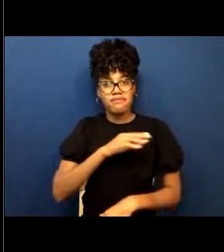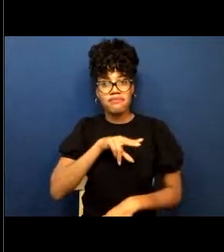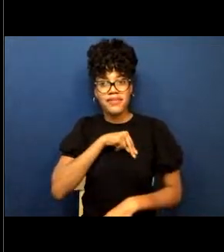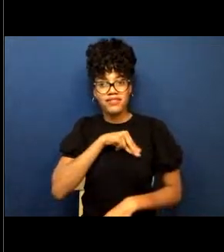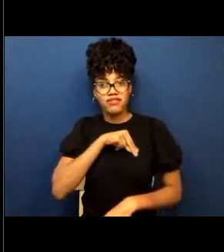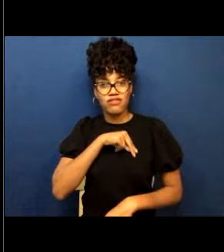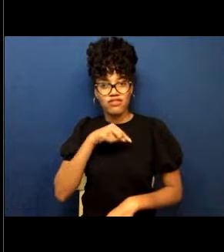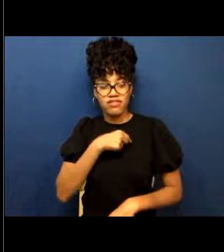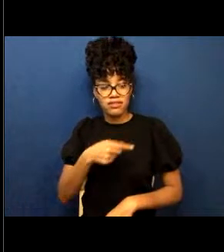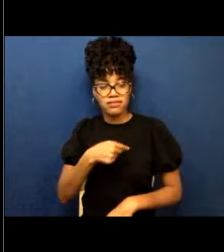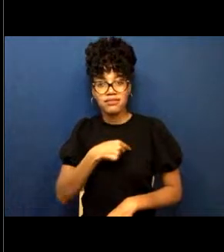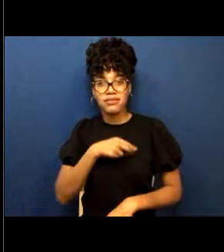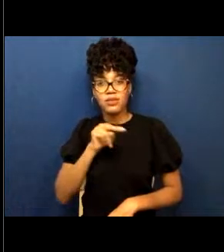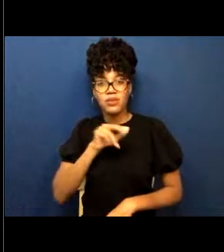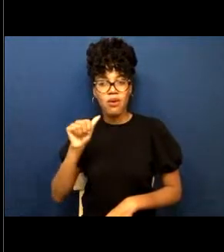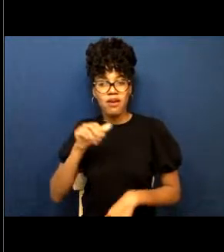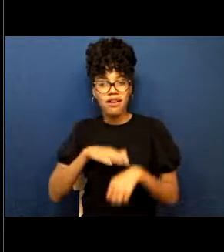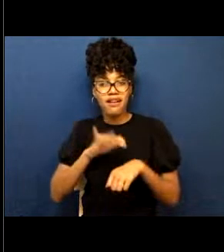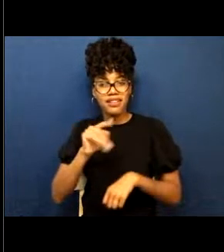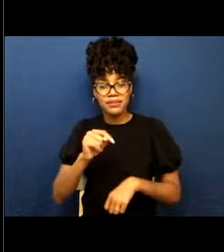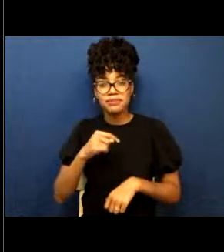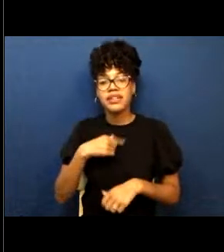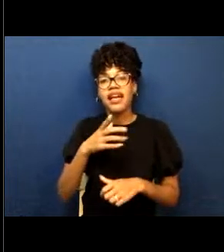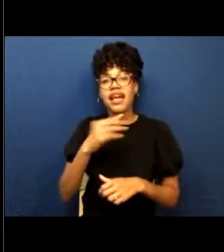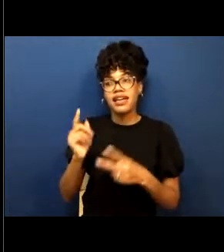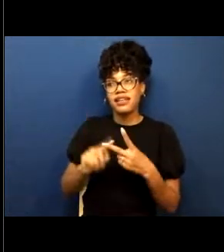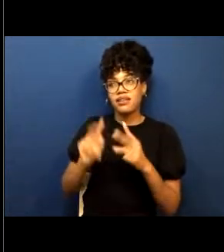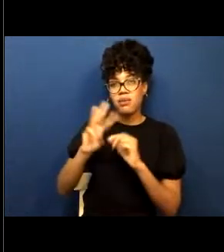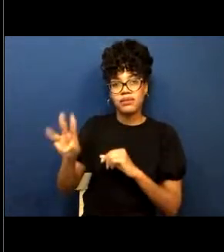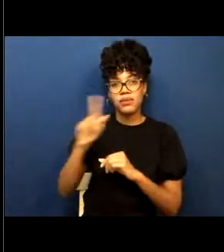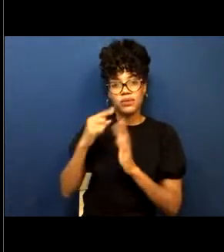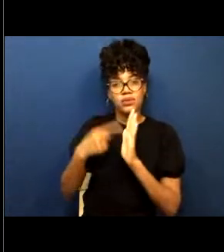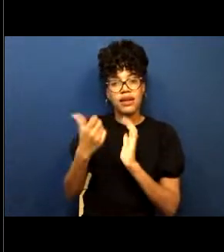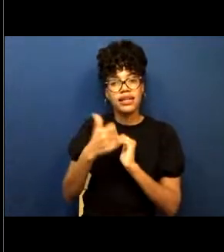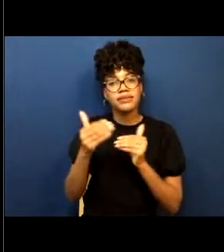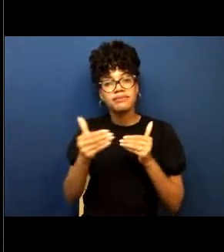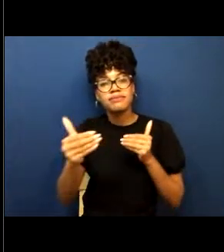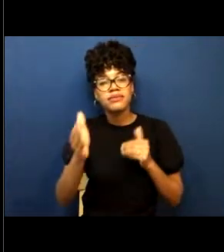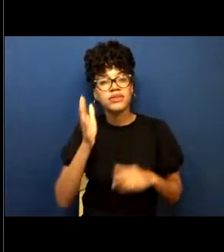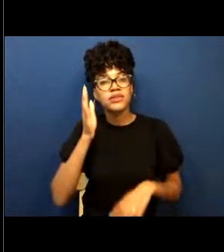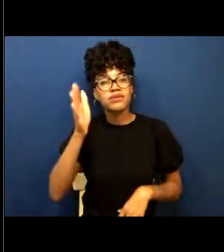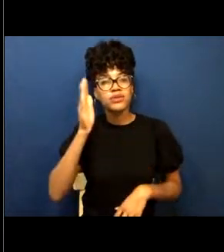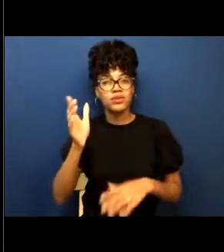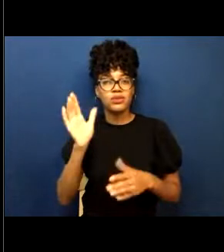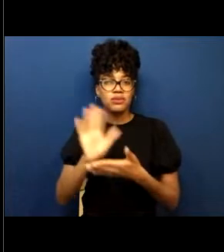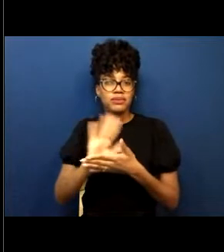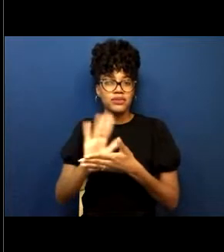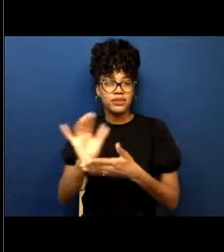that might be of interest to you. I also want to extend a special thank you to our American sign language interpreters,